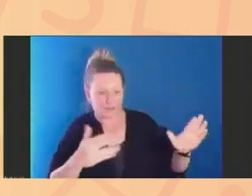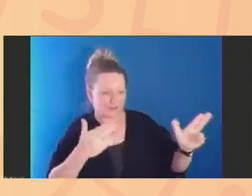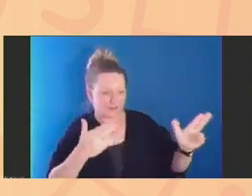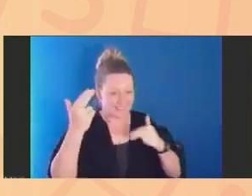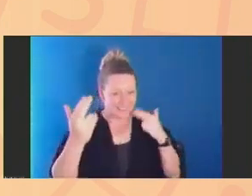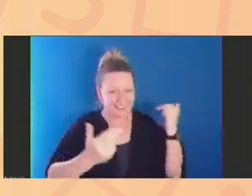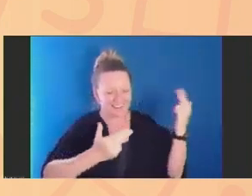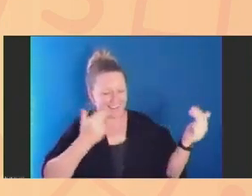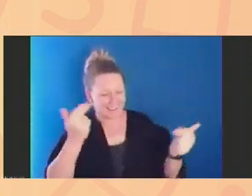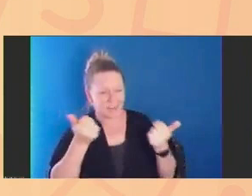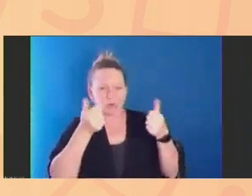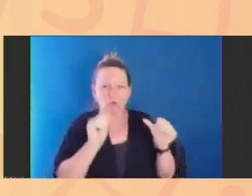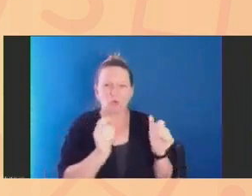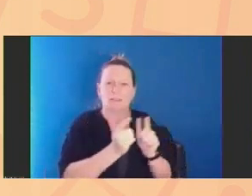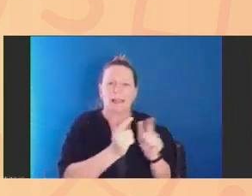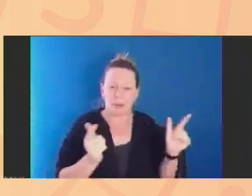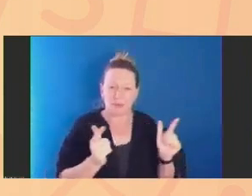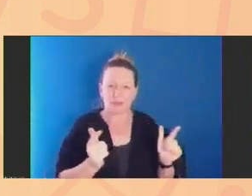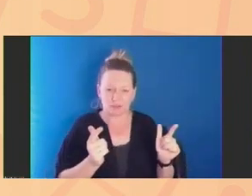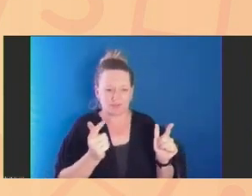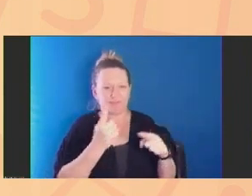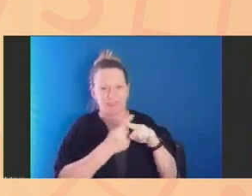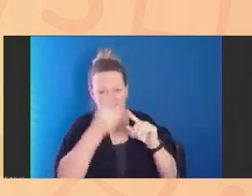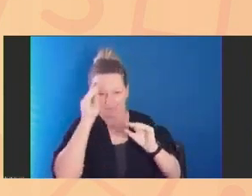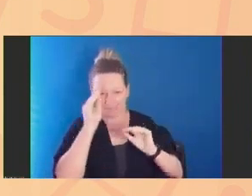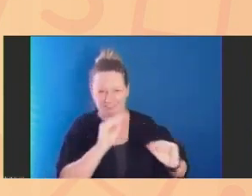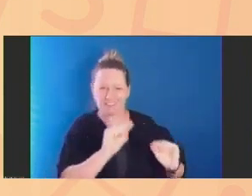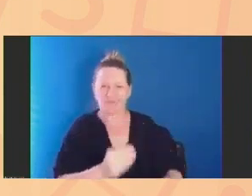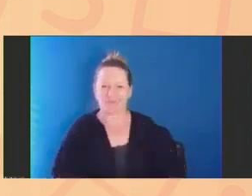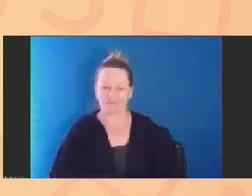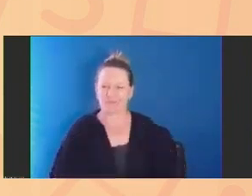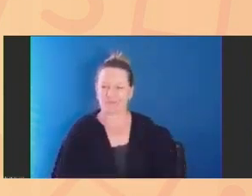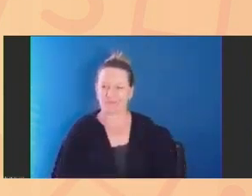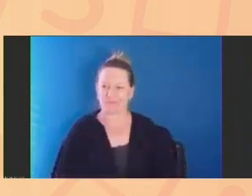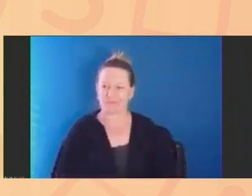I'm still working on my pronunciation, but I do have the biggest singing voice, so I'll do my best.